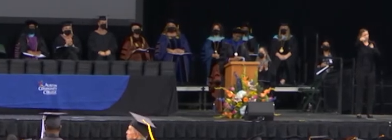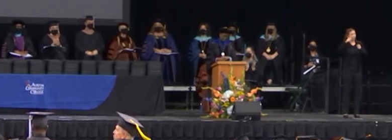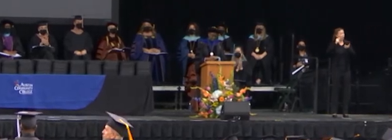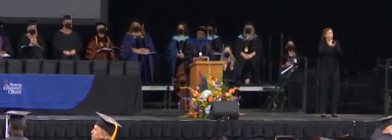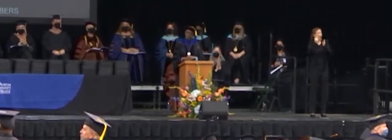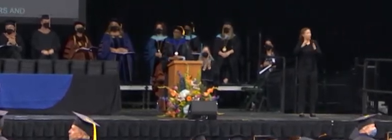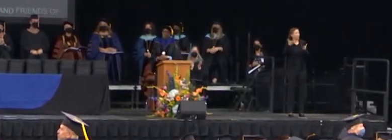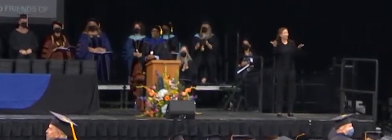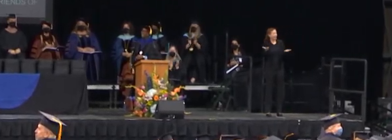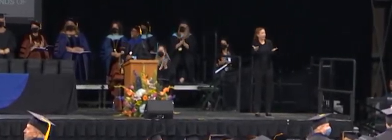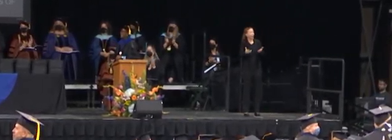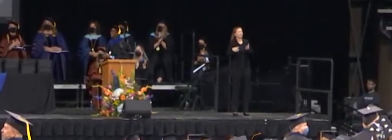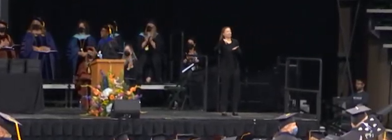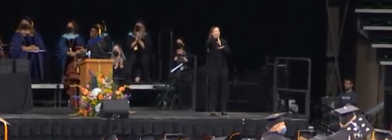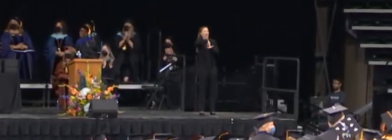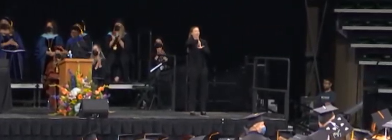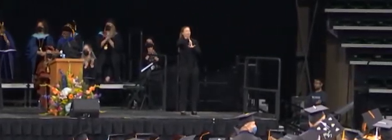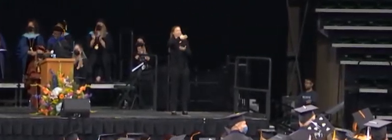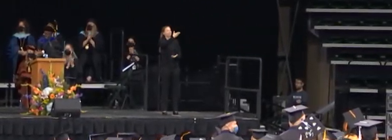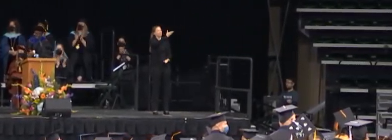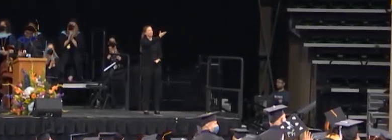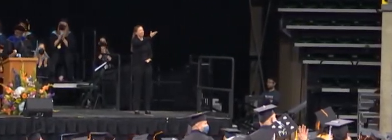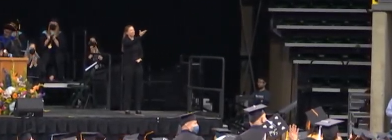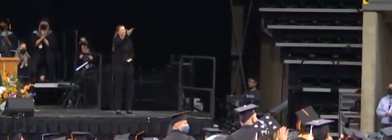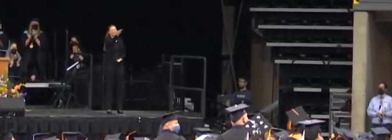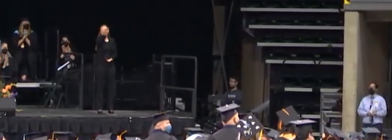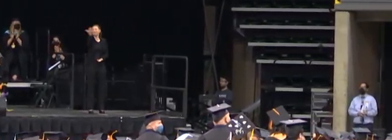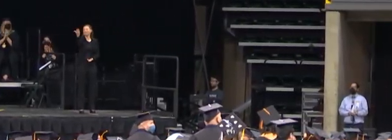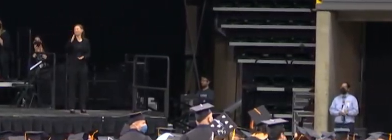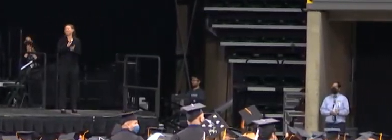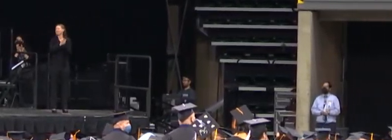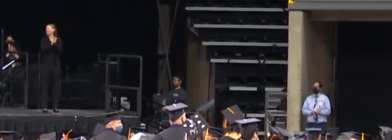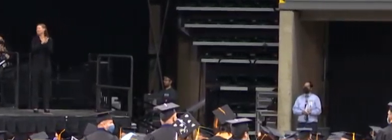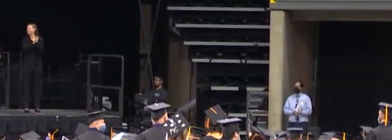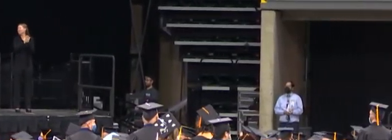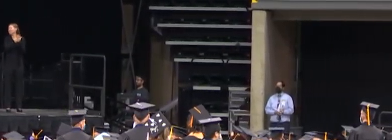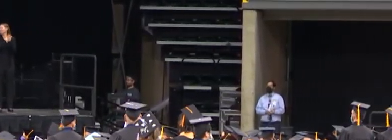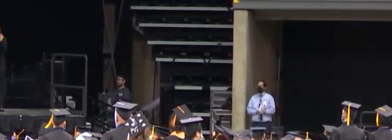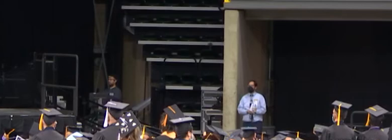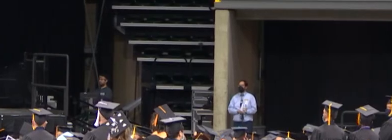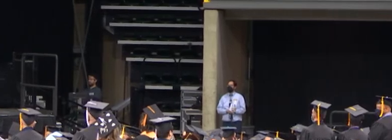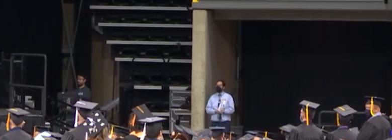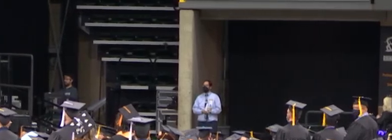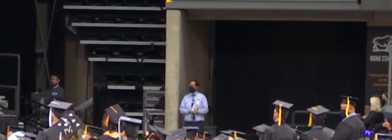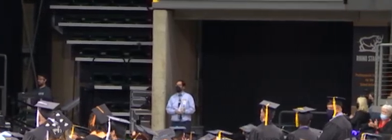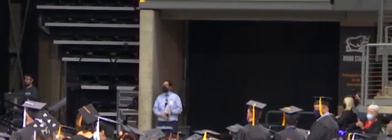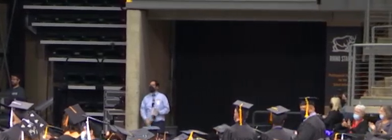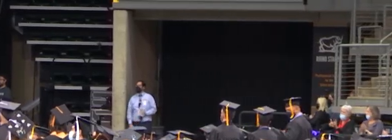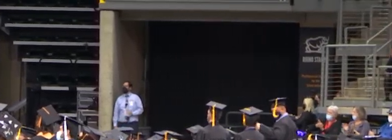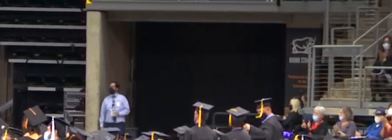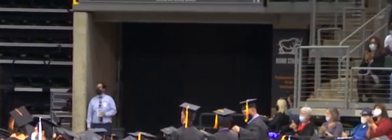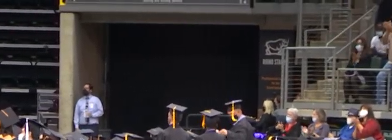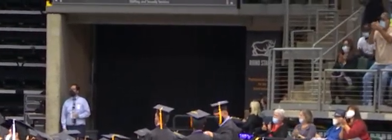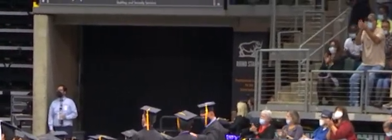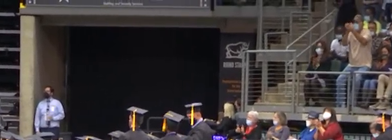(audience applauding) Thank you for your love and support